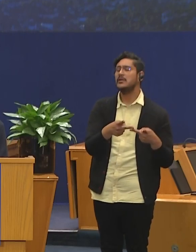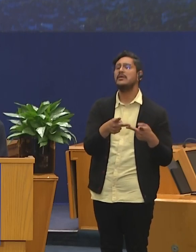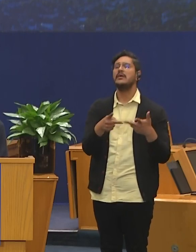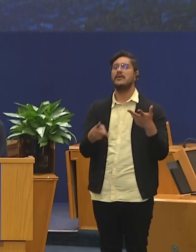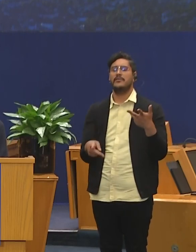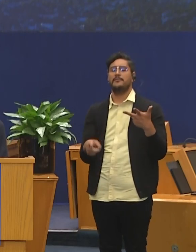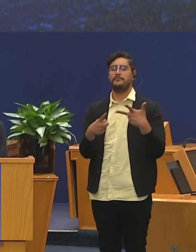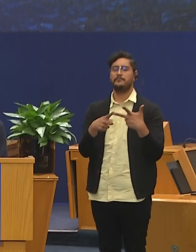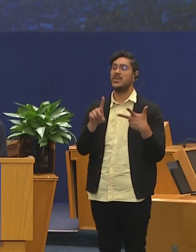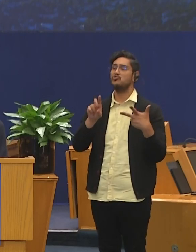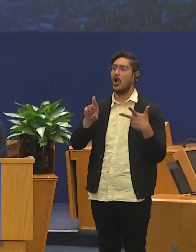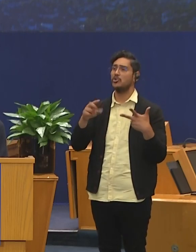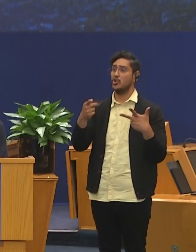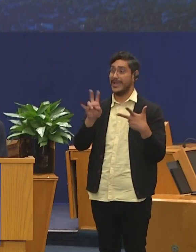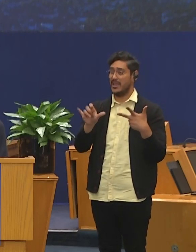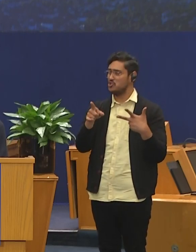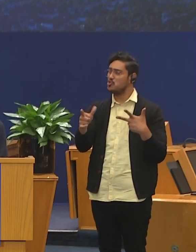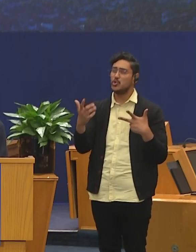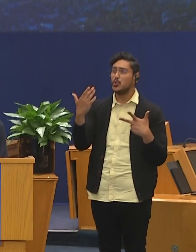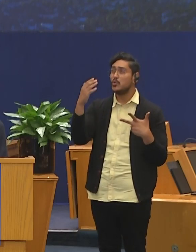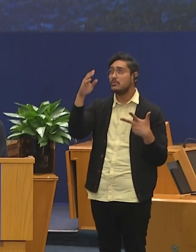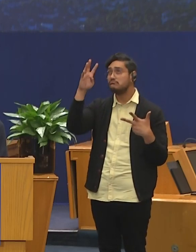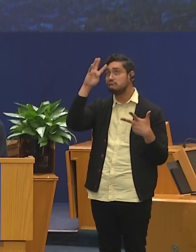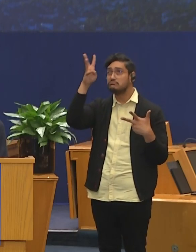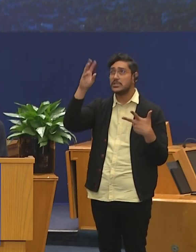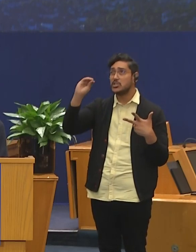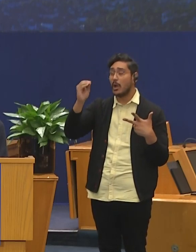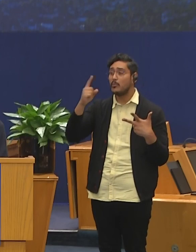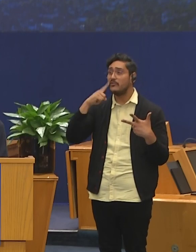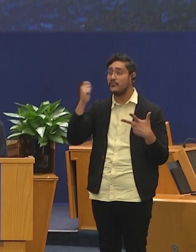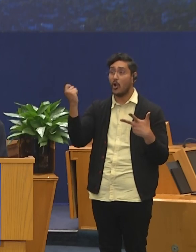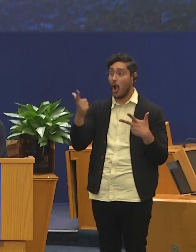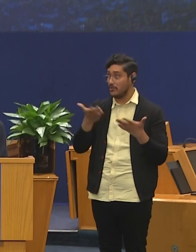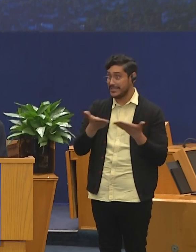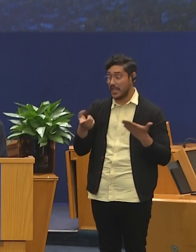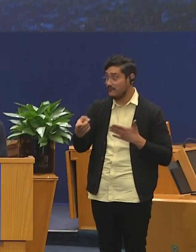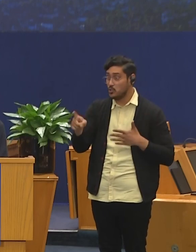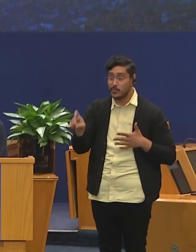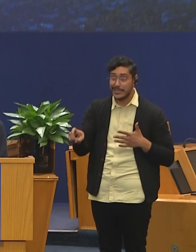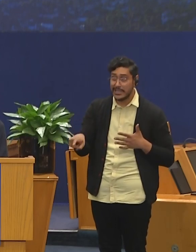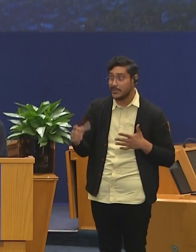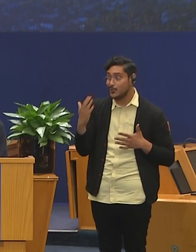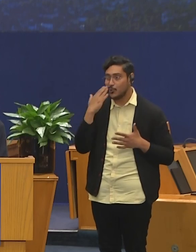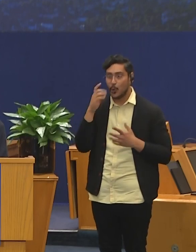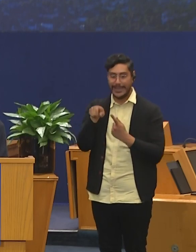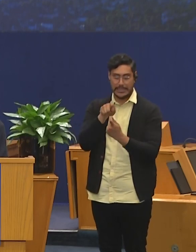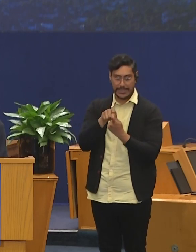VETERANS FACILITIES? AND FOR DR. GHALY, DO YOU HAVE A MAGICAL NUMBER ON ALL OF THE